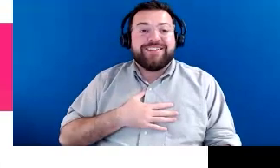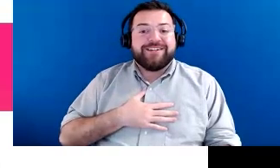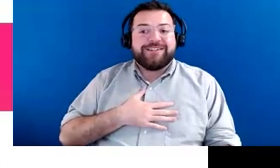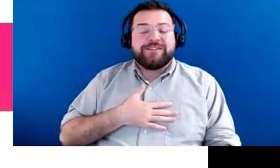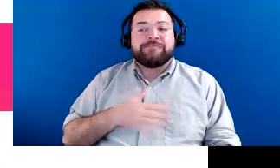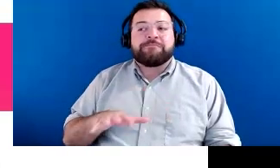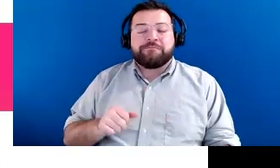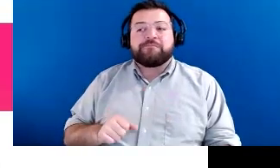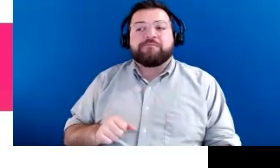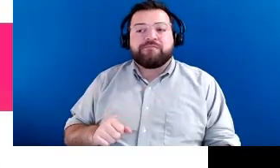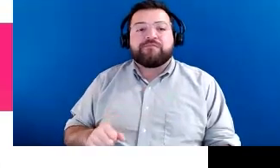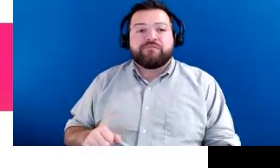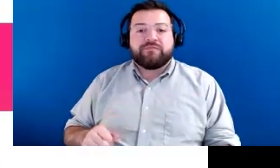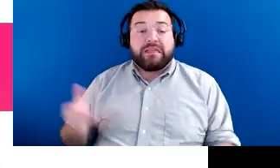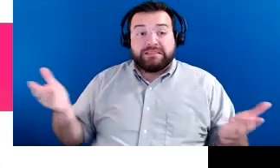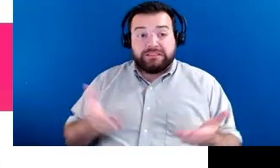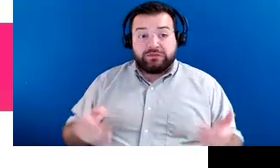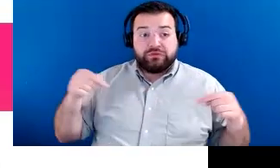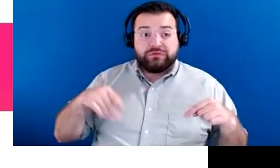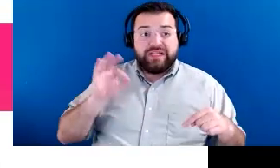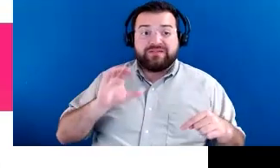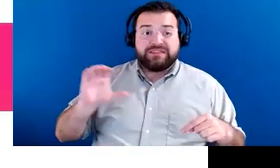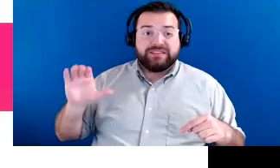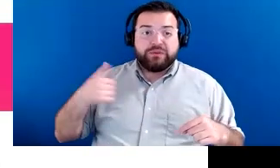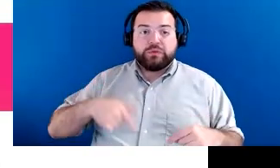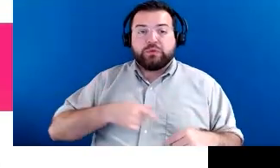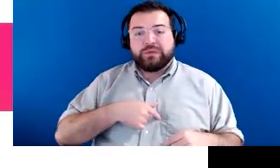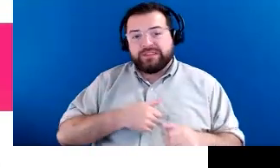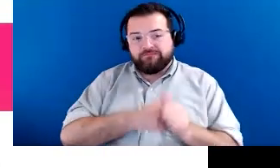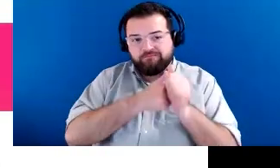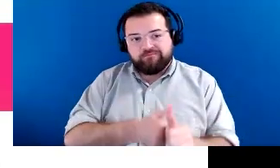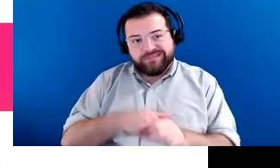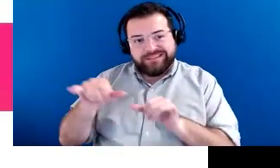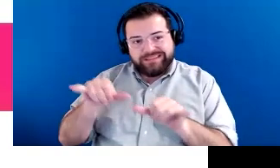know, at Fresno City College, we are held to the standard of the document,